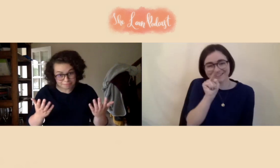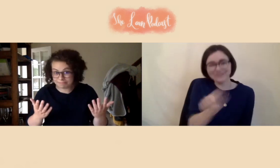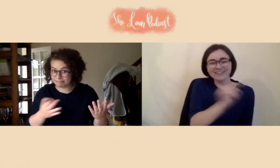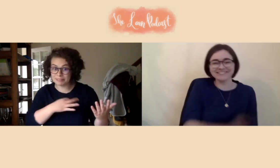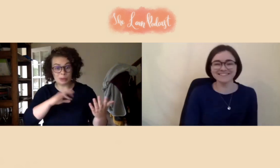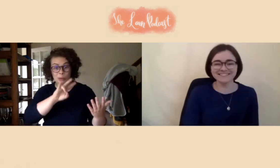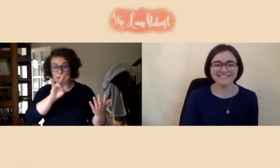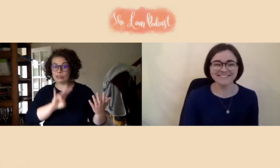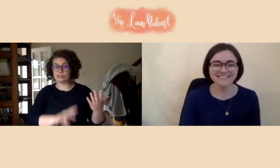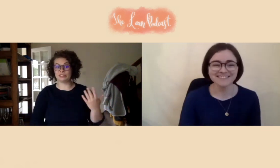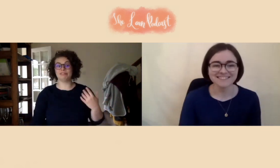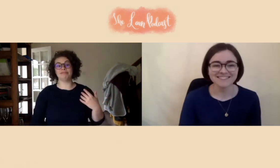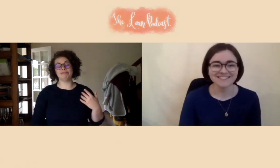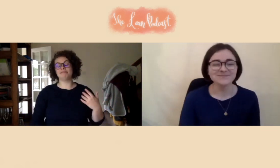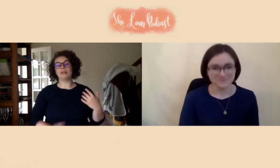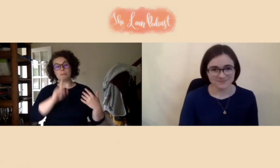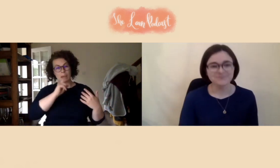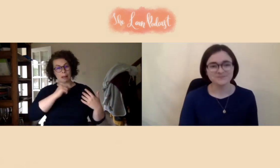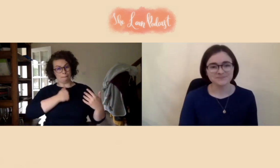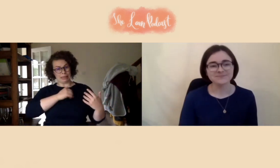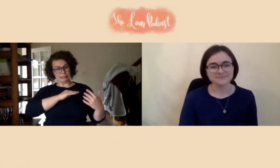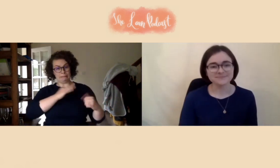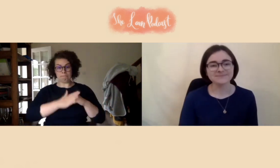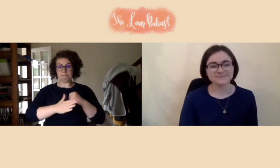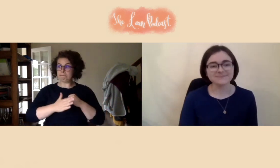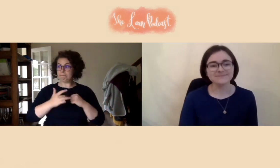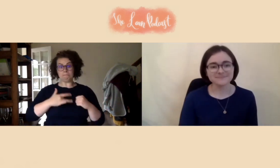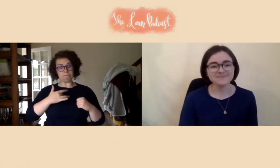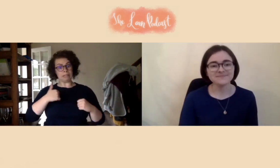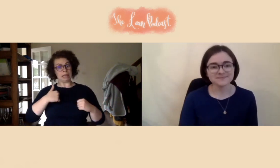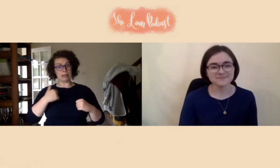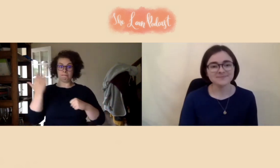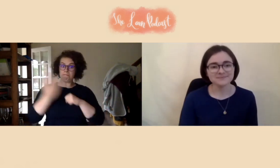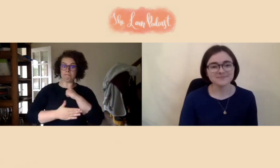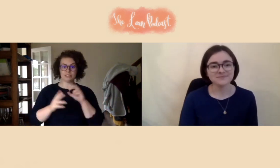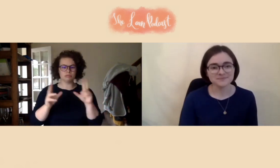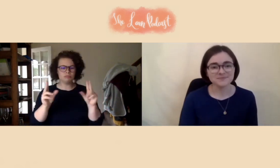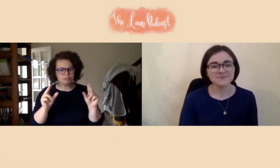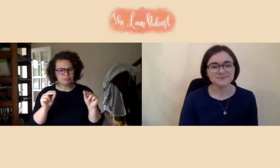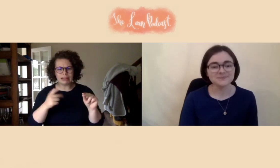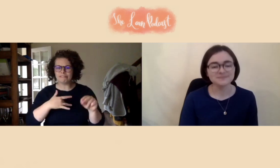Thing is, I feel like I'm still adapting, like even now being remote for over 10 weeks,